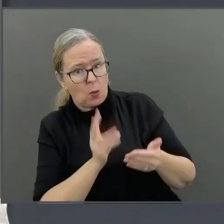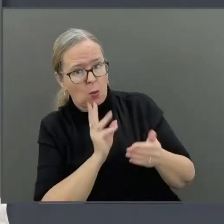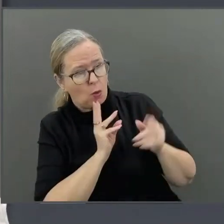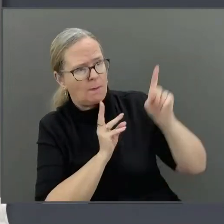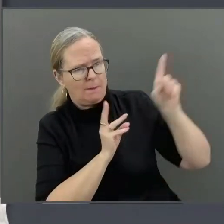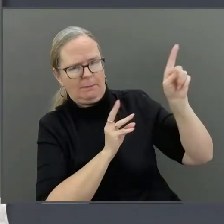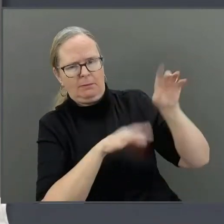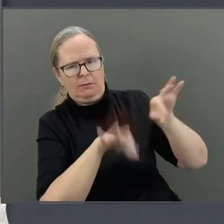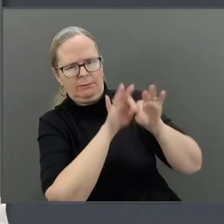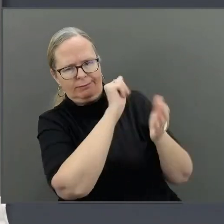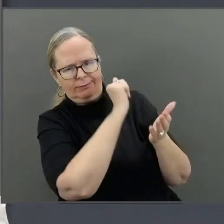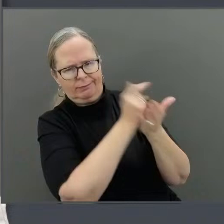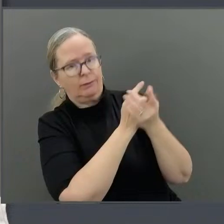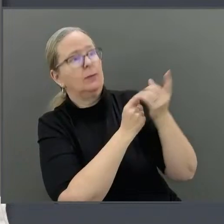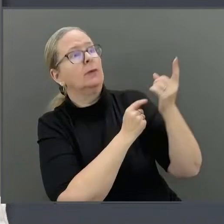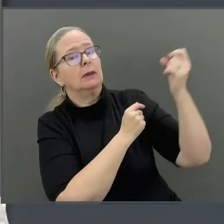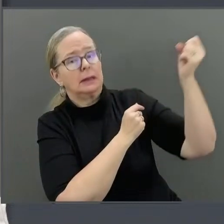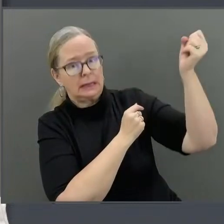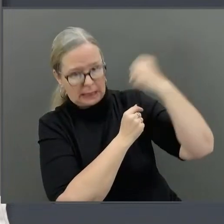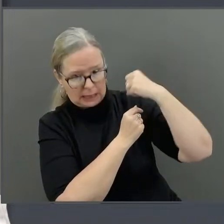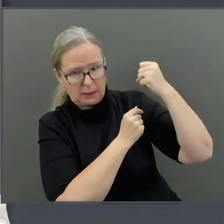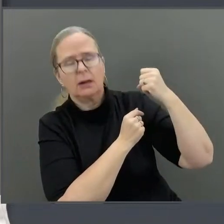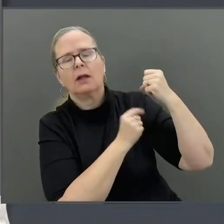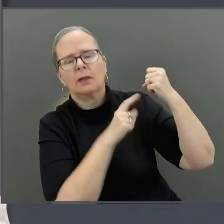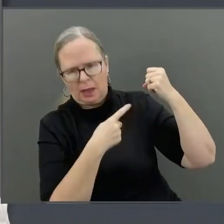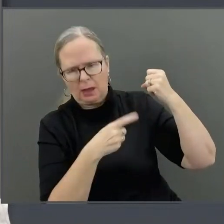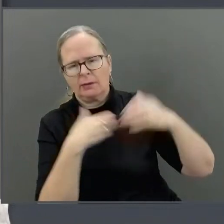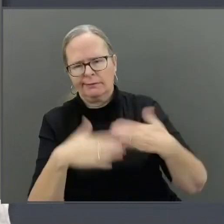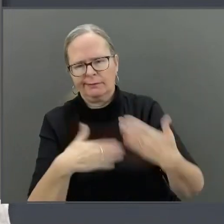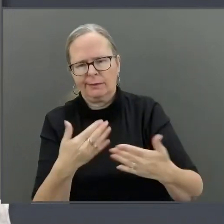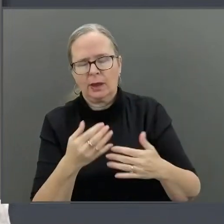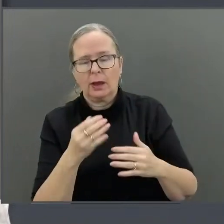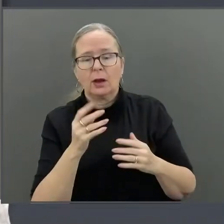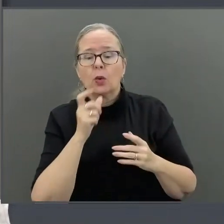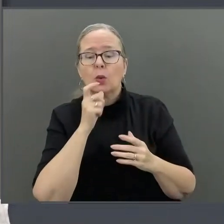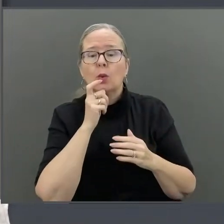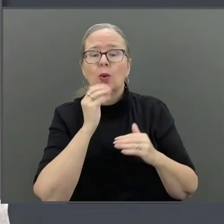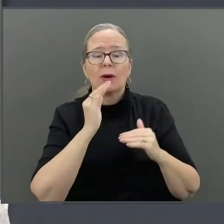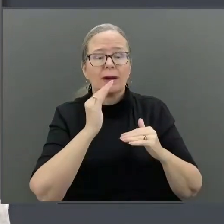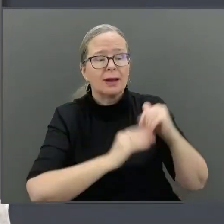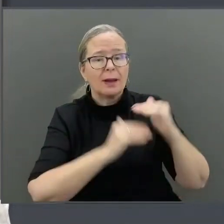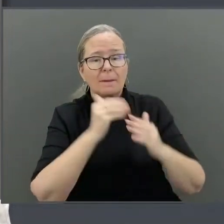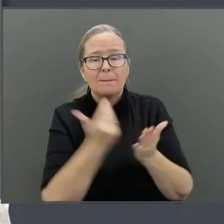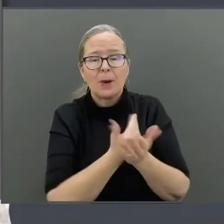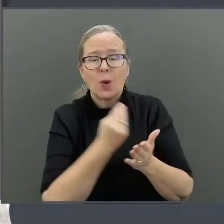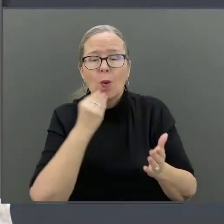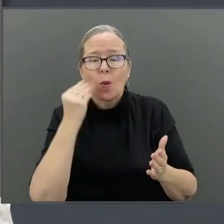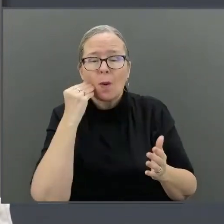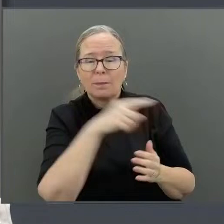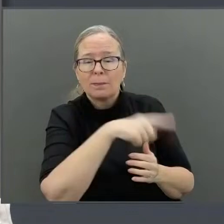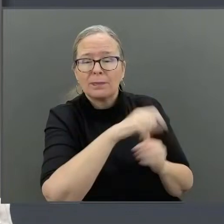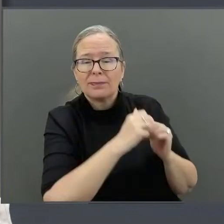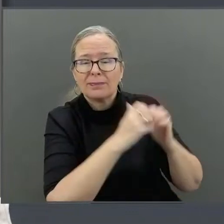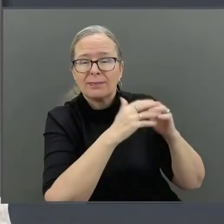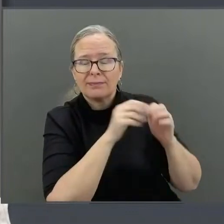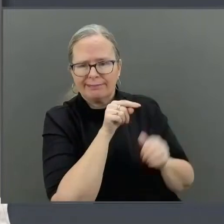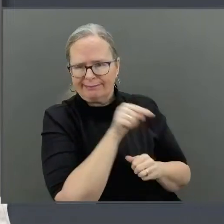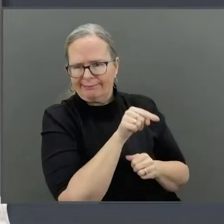in Calgary where we are seeing about 96,000 people having moved to our region last year and to keep